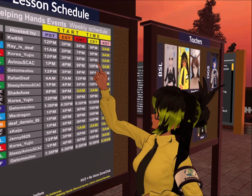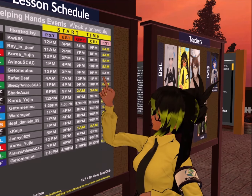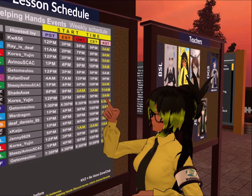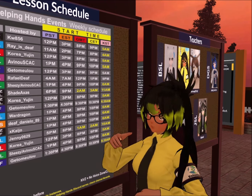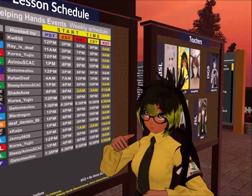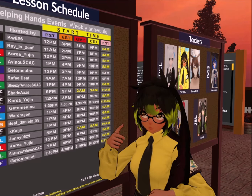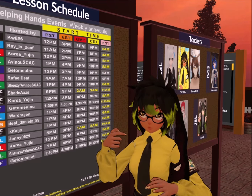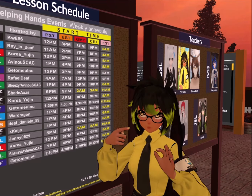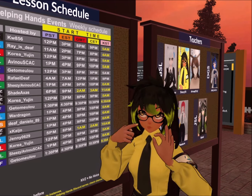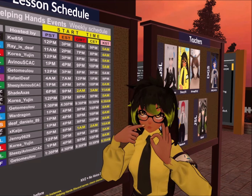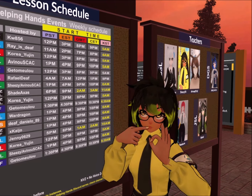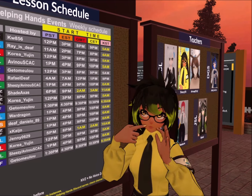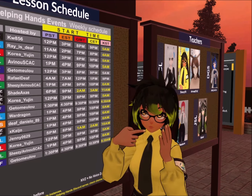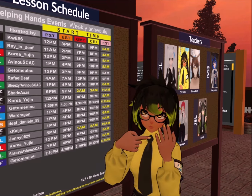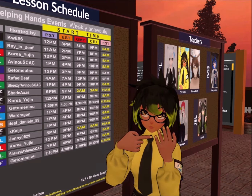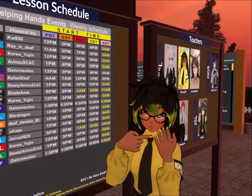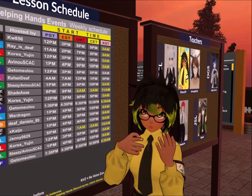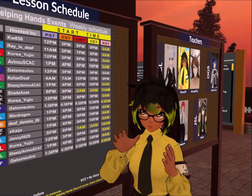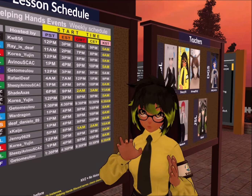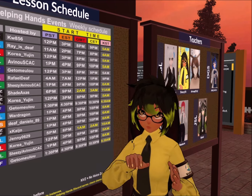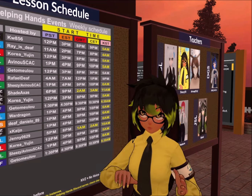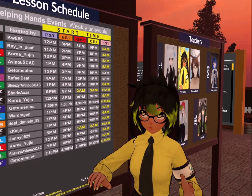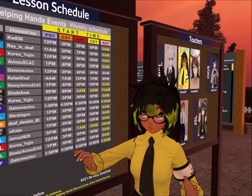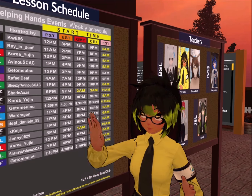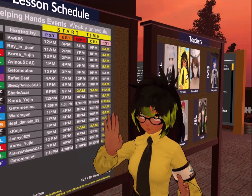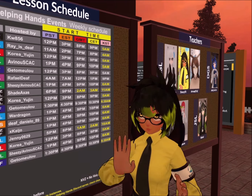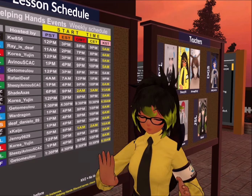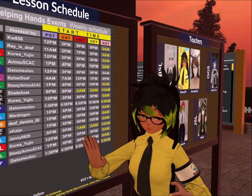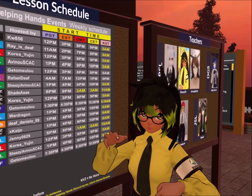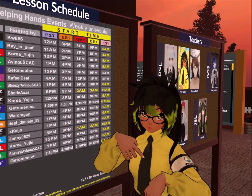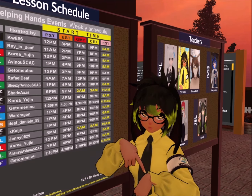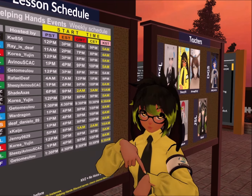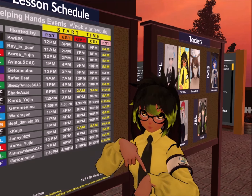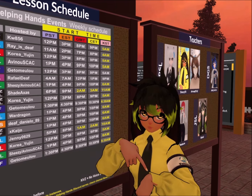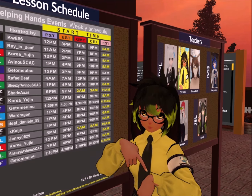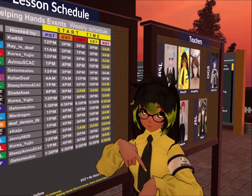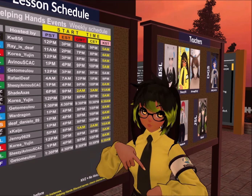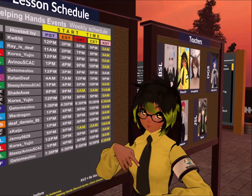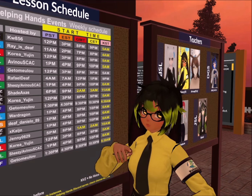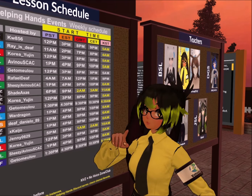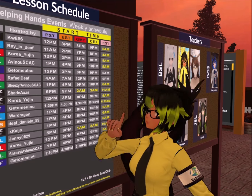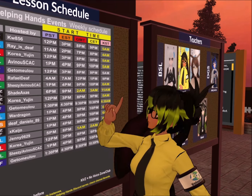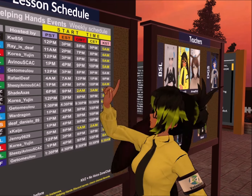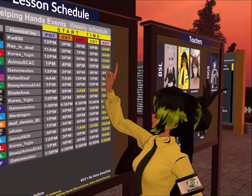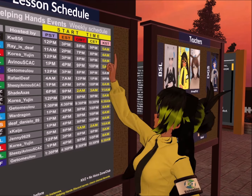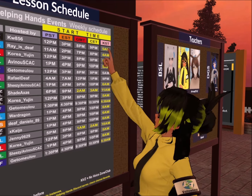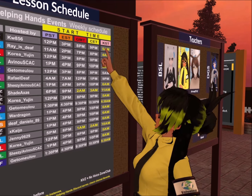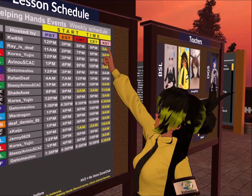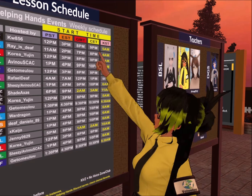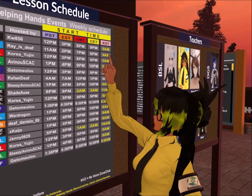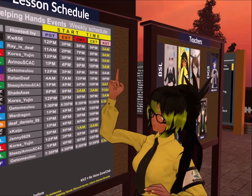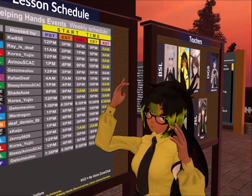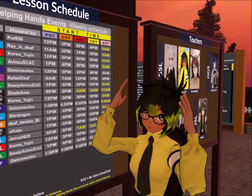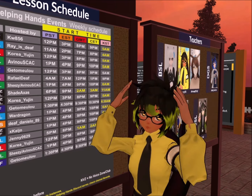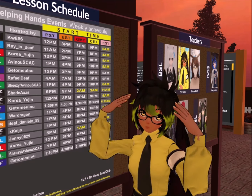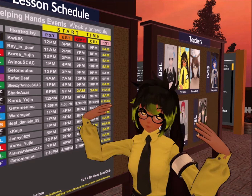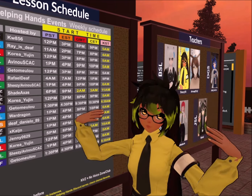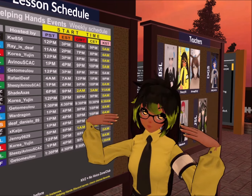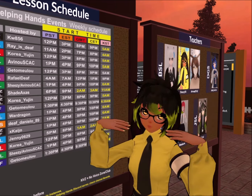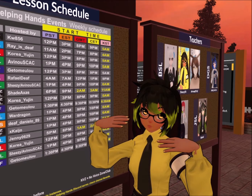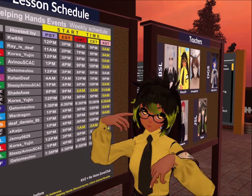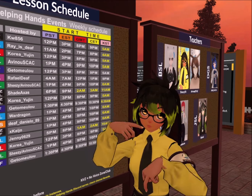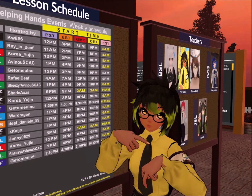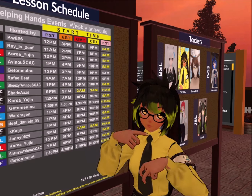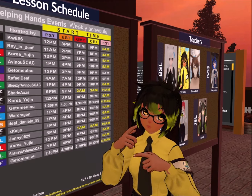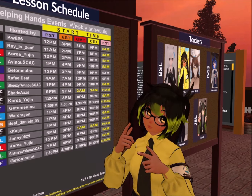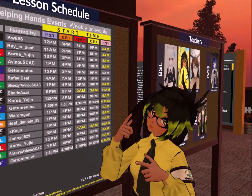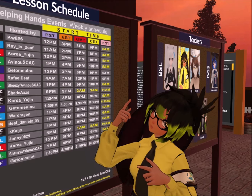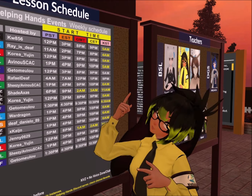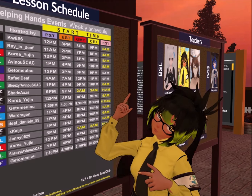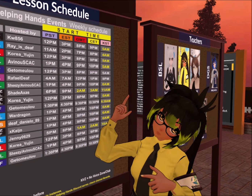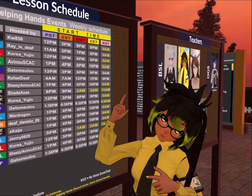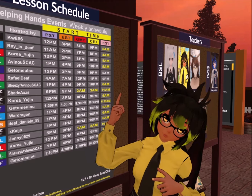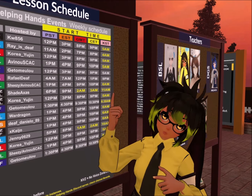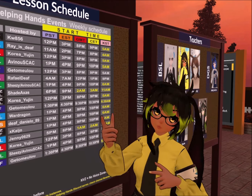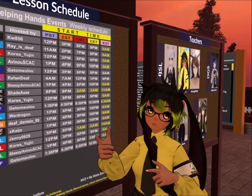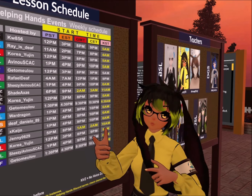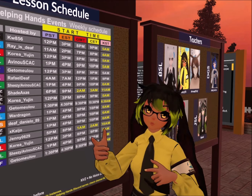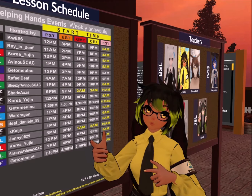CET is around EU time Korean time. It's very far away